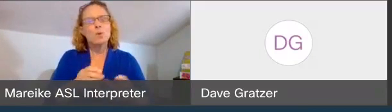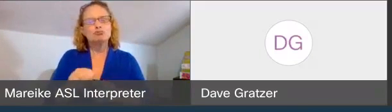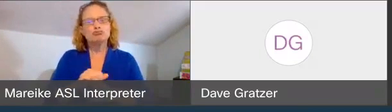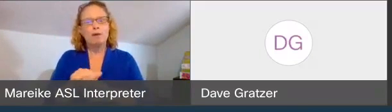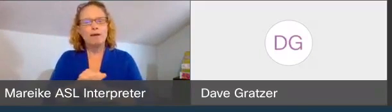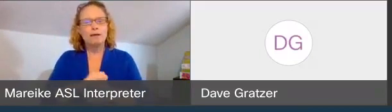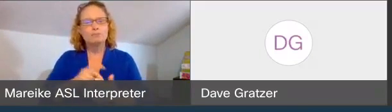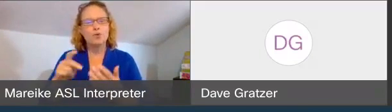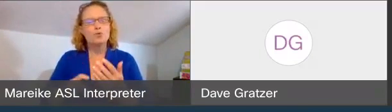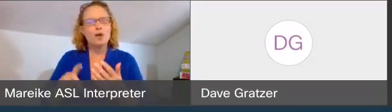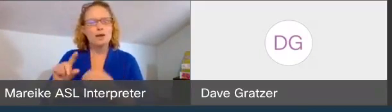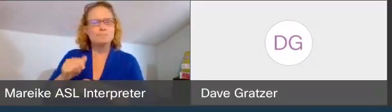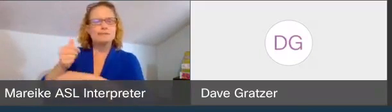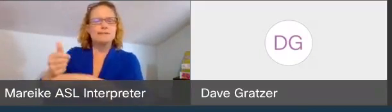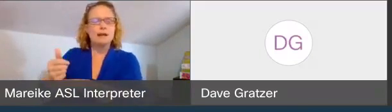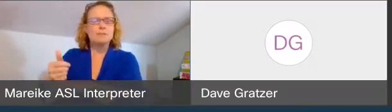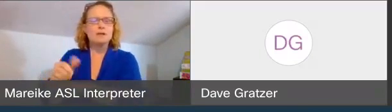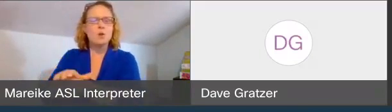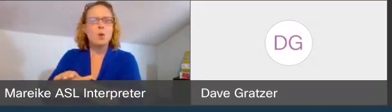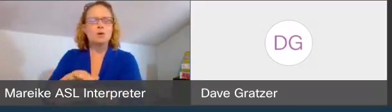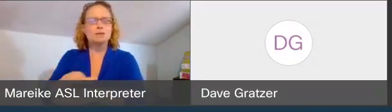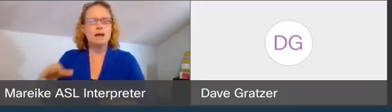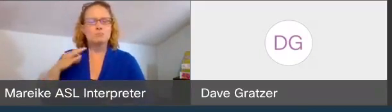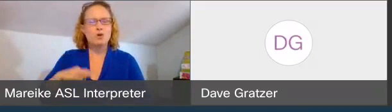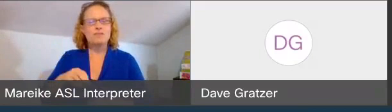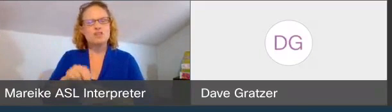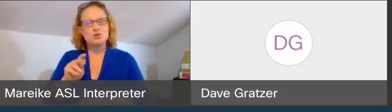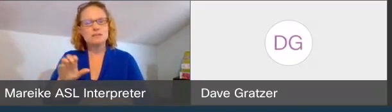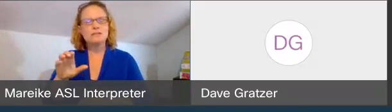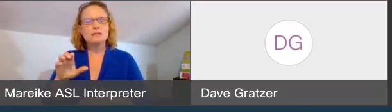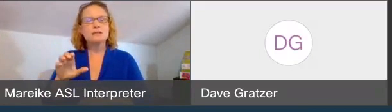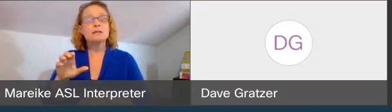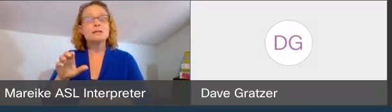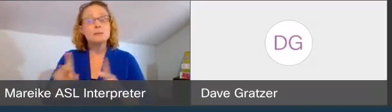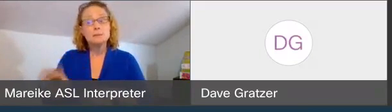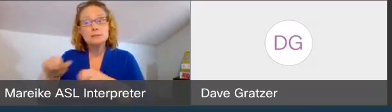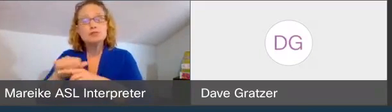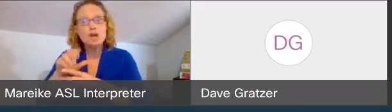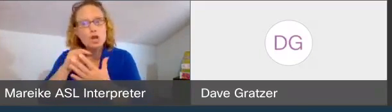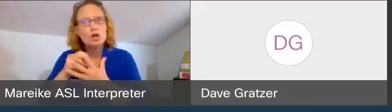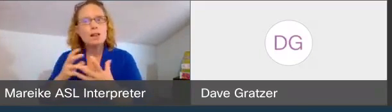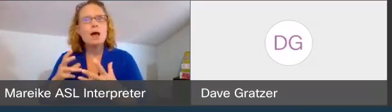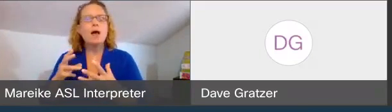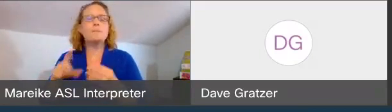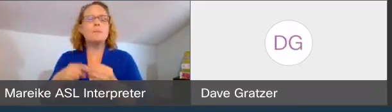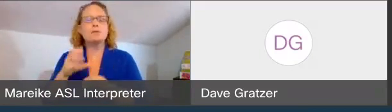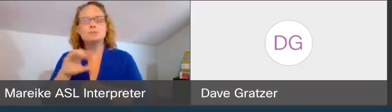nonprofit in the city where they really learn a lot more about the criminal legal system about